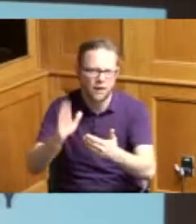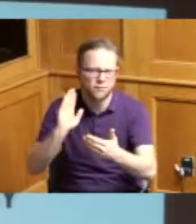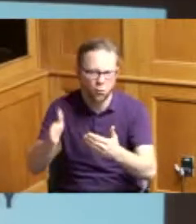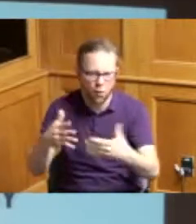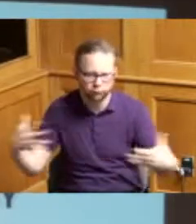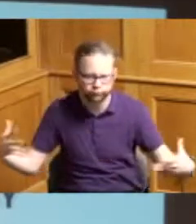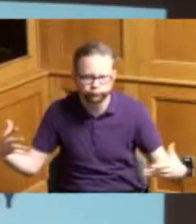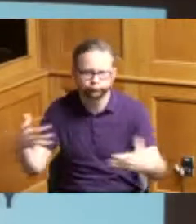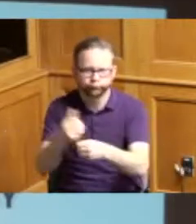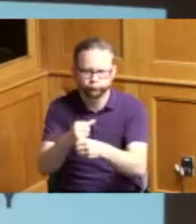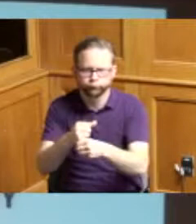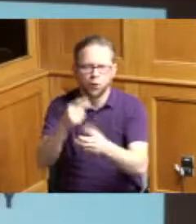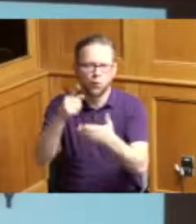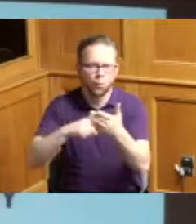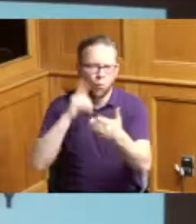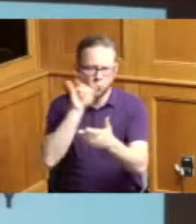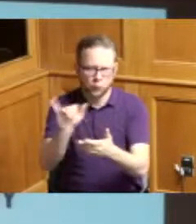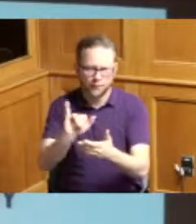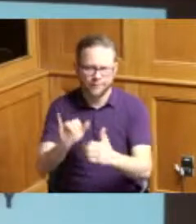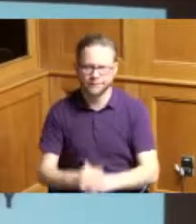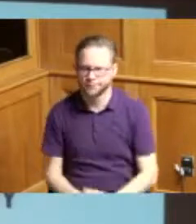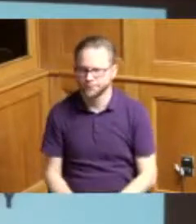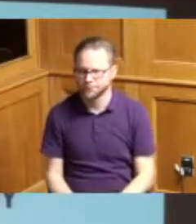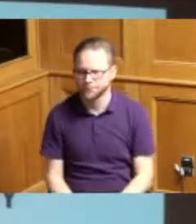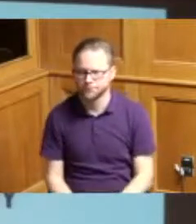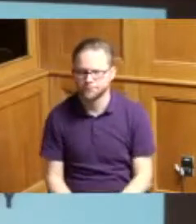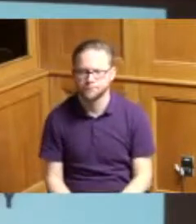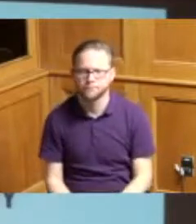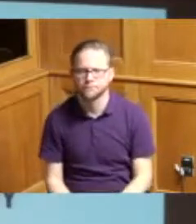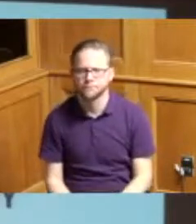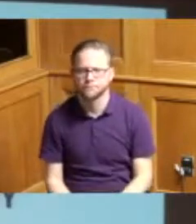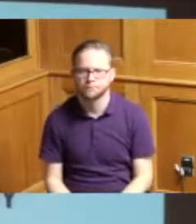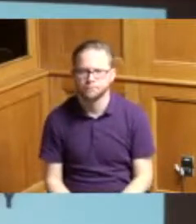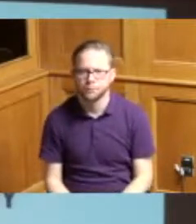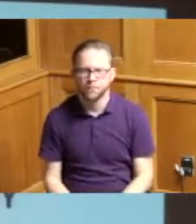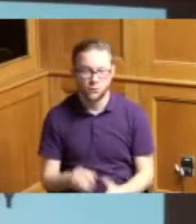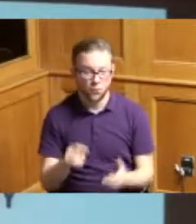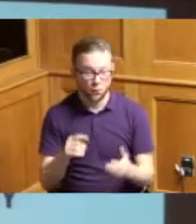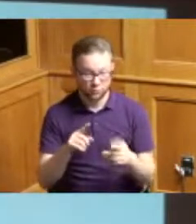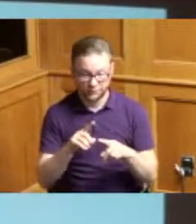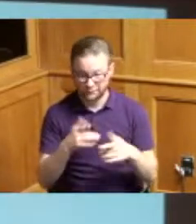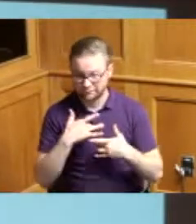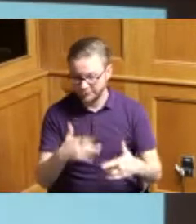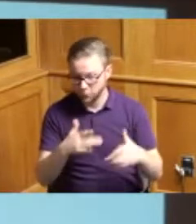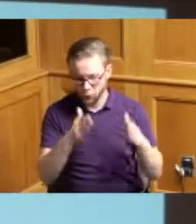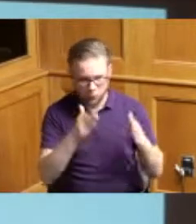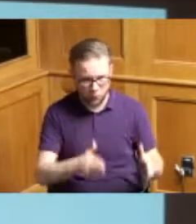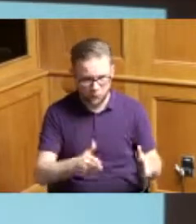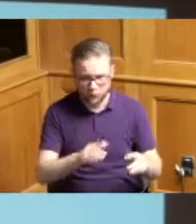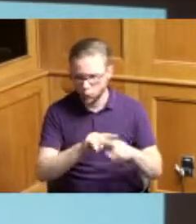or a bill impact would be for a typical user and some different kinds of users so the study